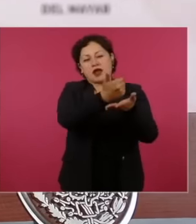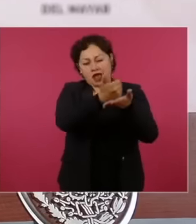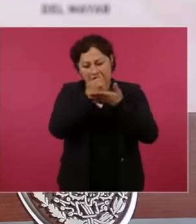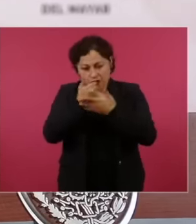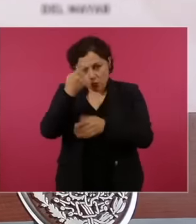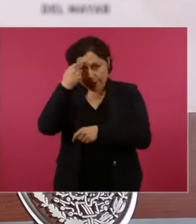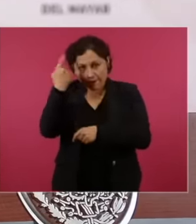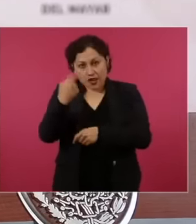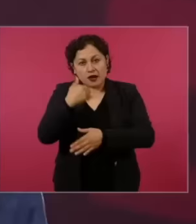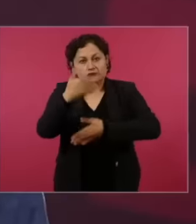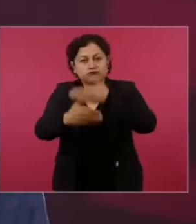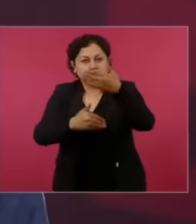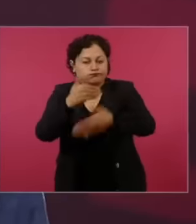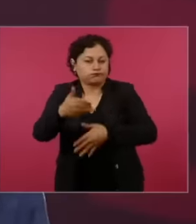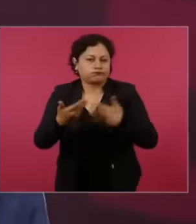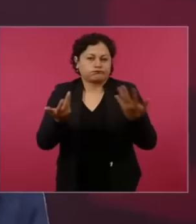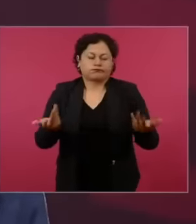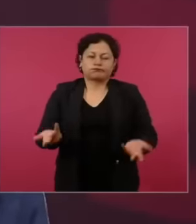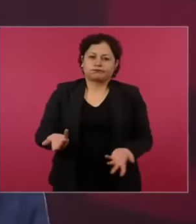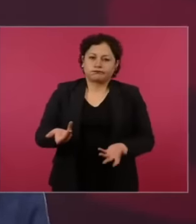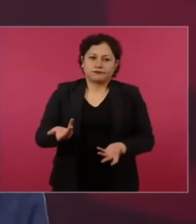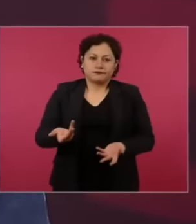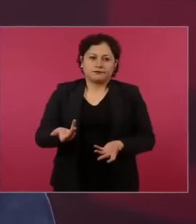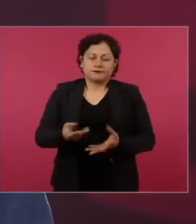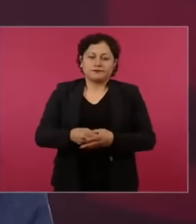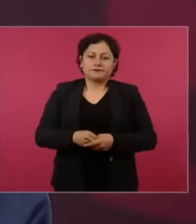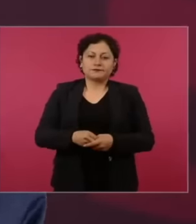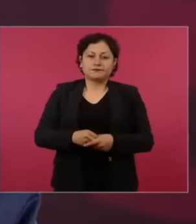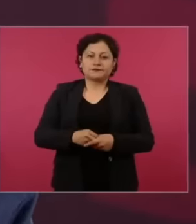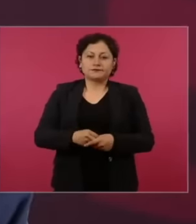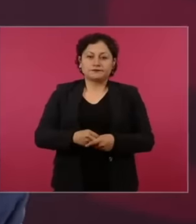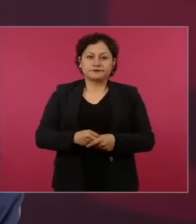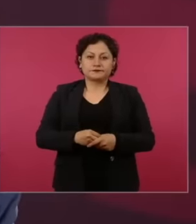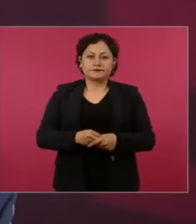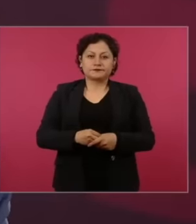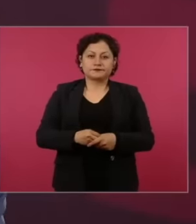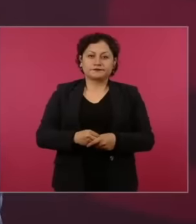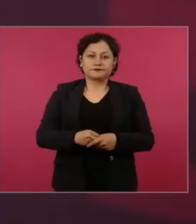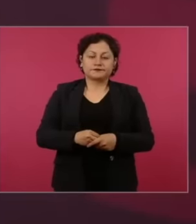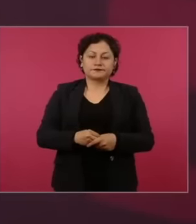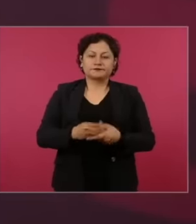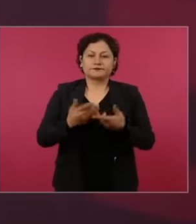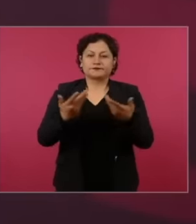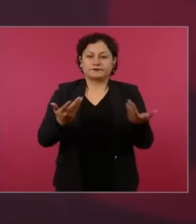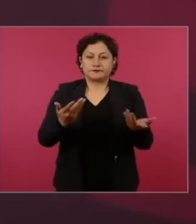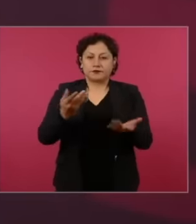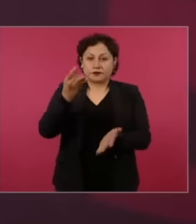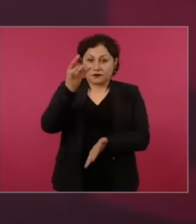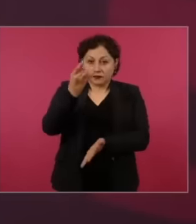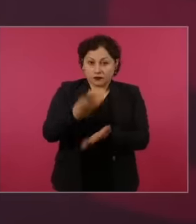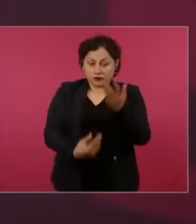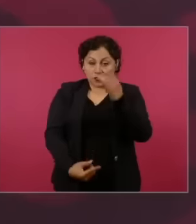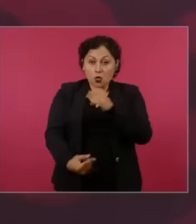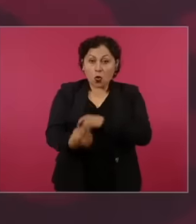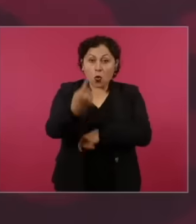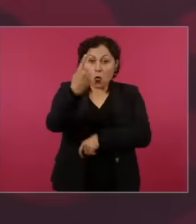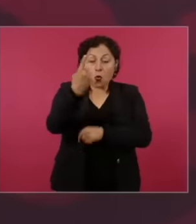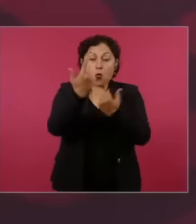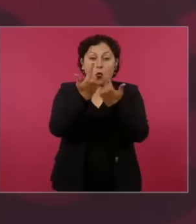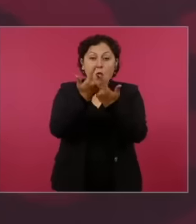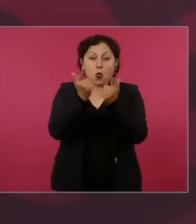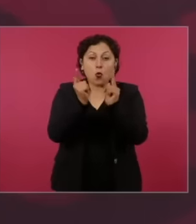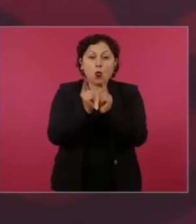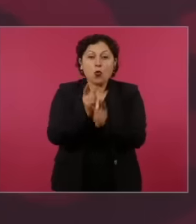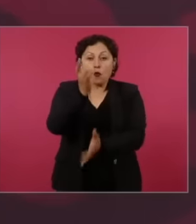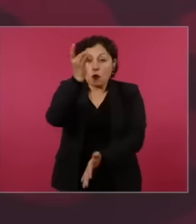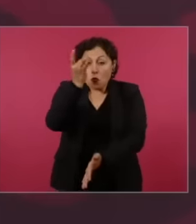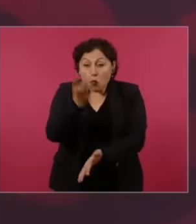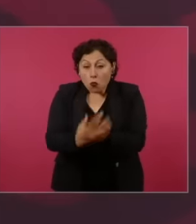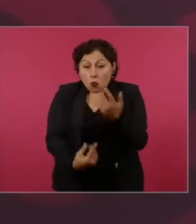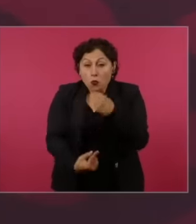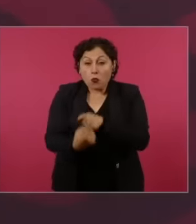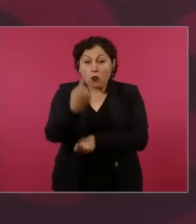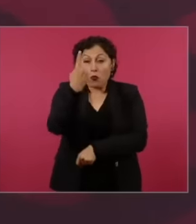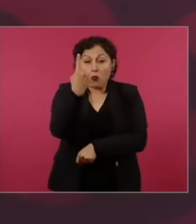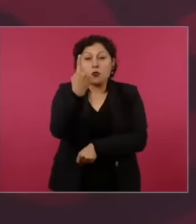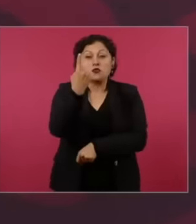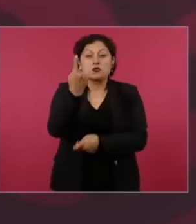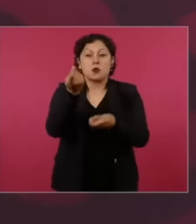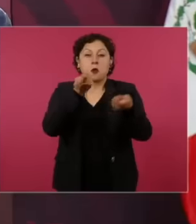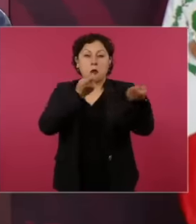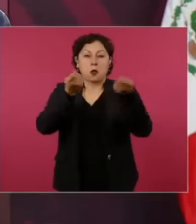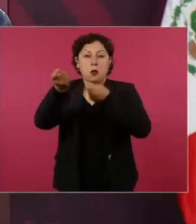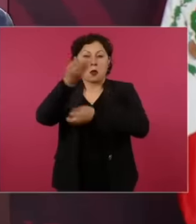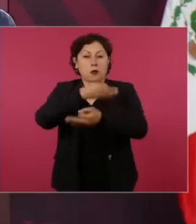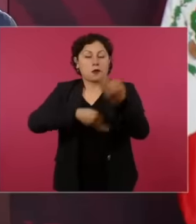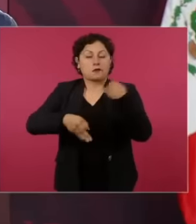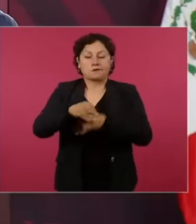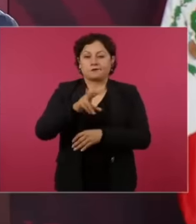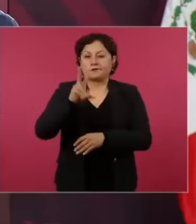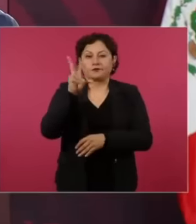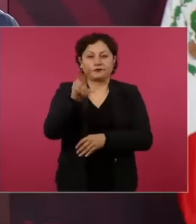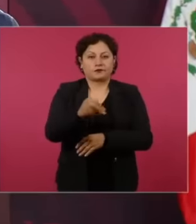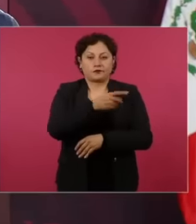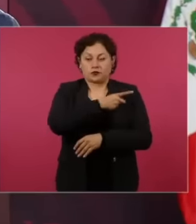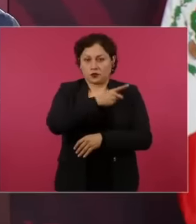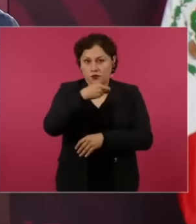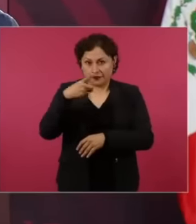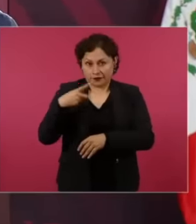There can't be eh a single party we should not aspire to eh a